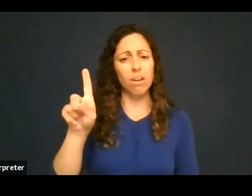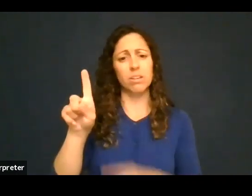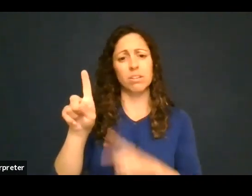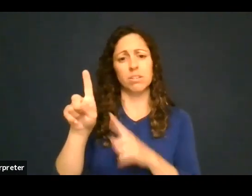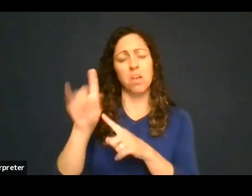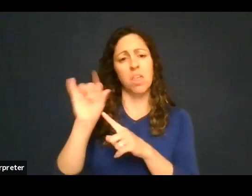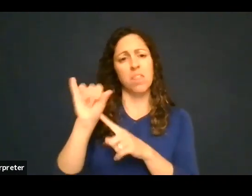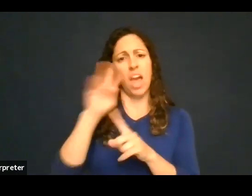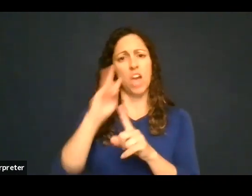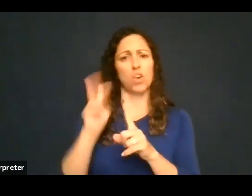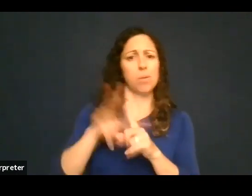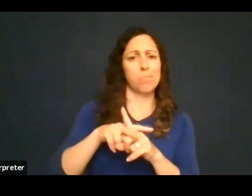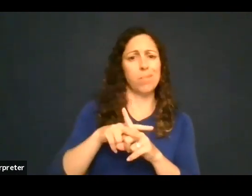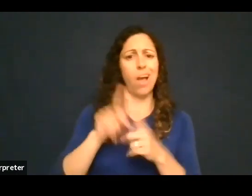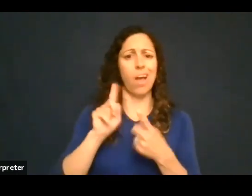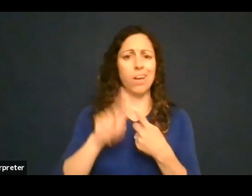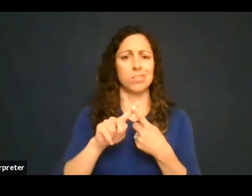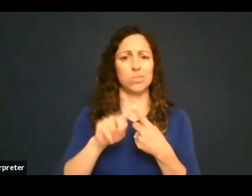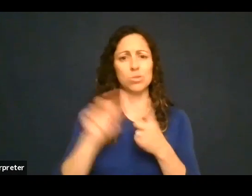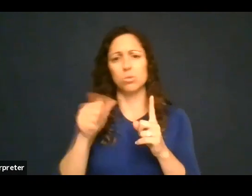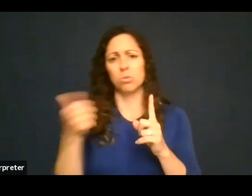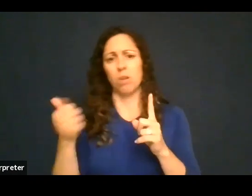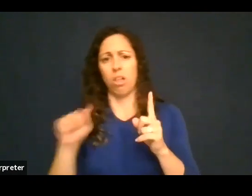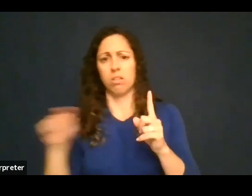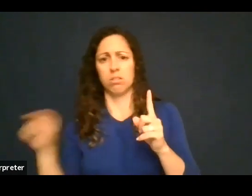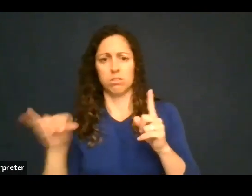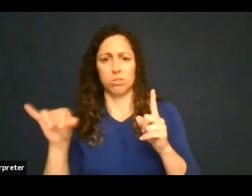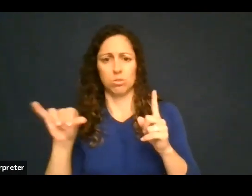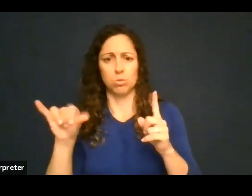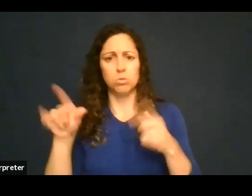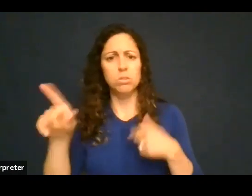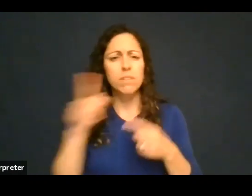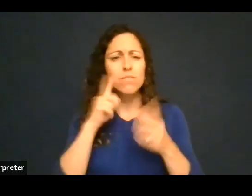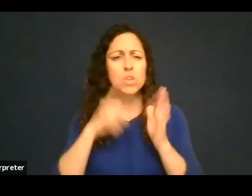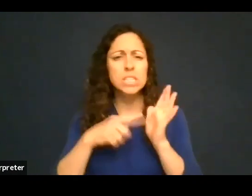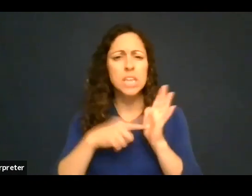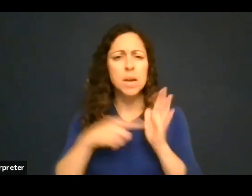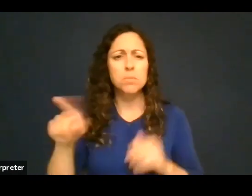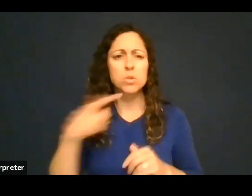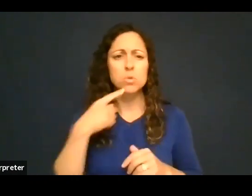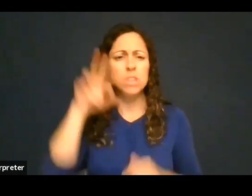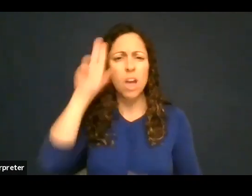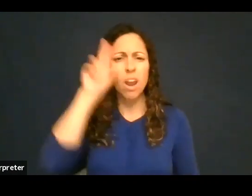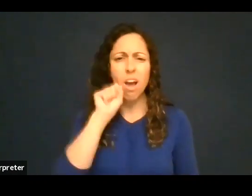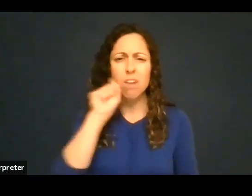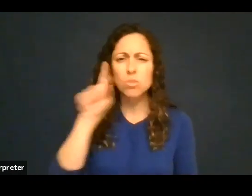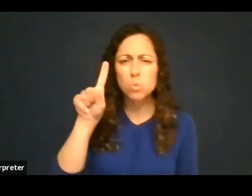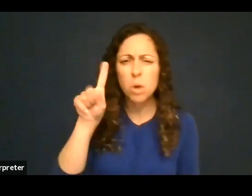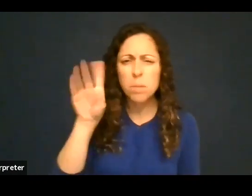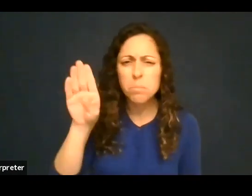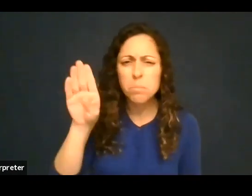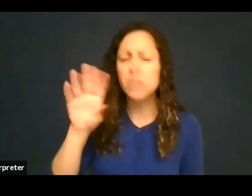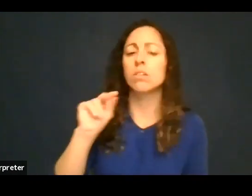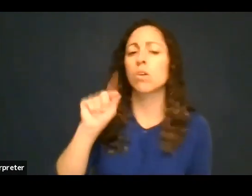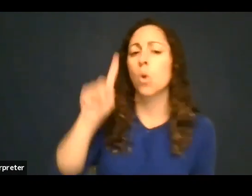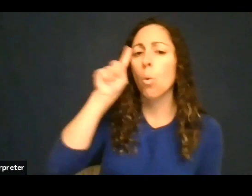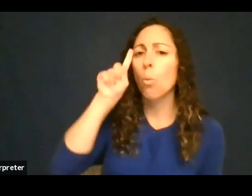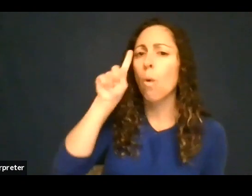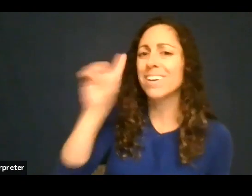For instance, you said USH1B? I'm sorry. 1D. Sorry. 1D. Actually, 1D is a little bit more challenging.